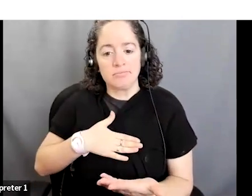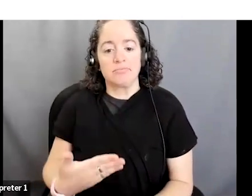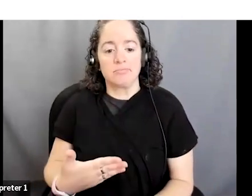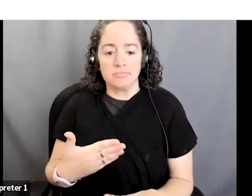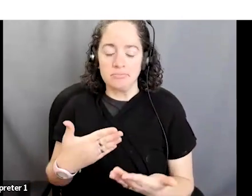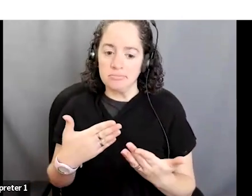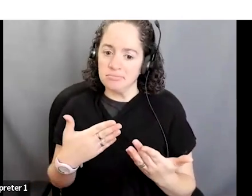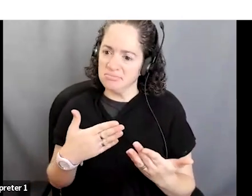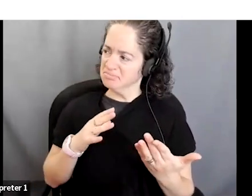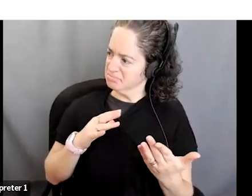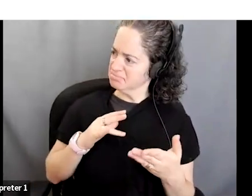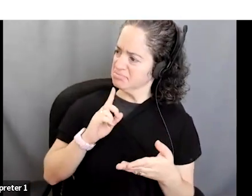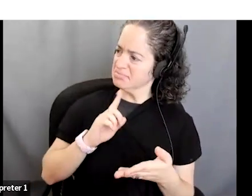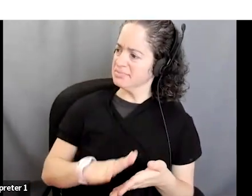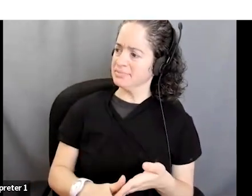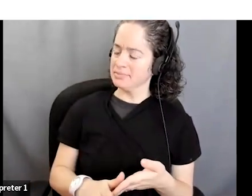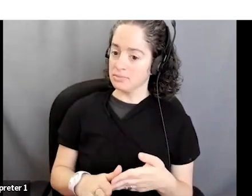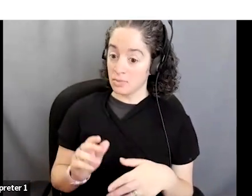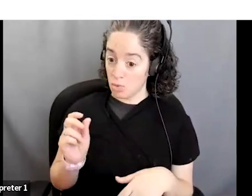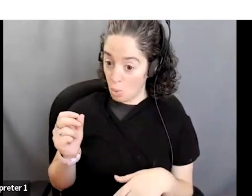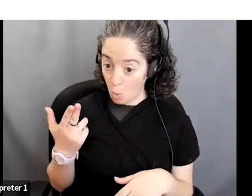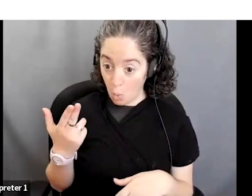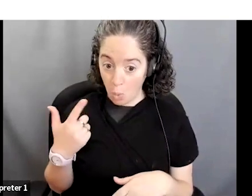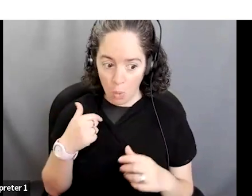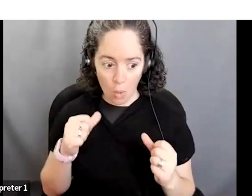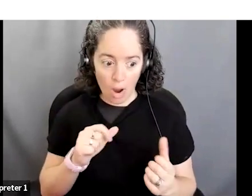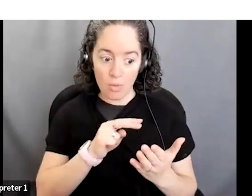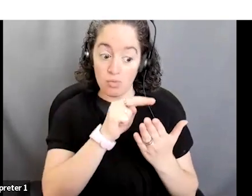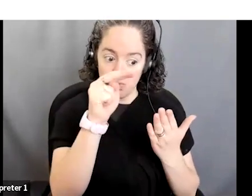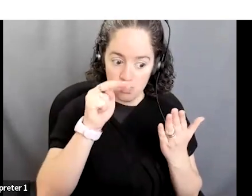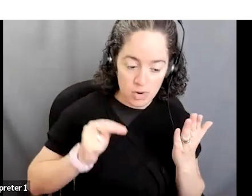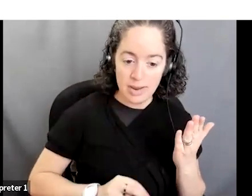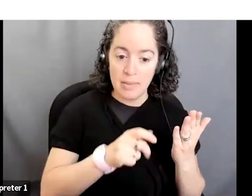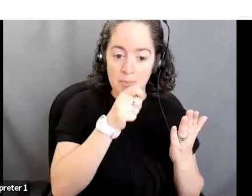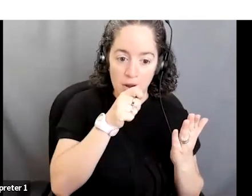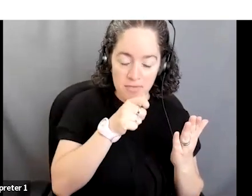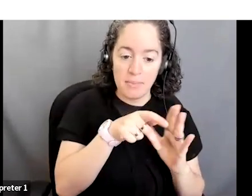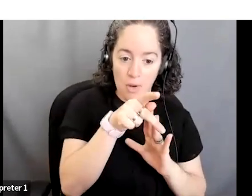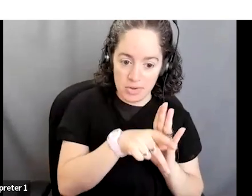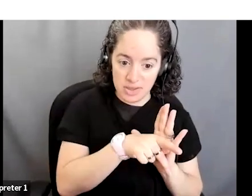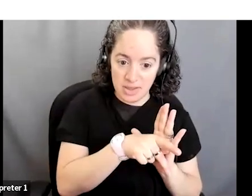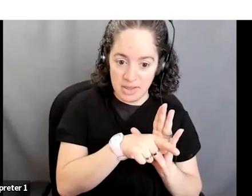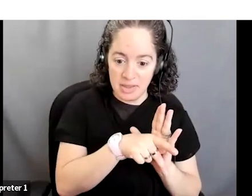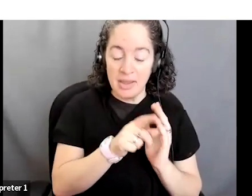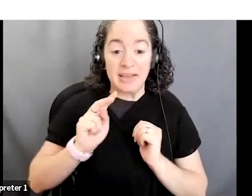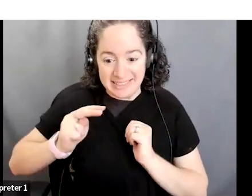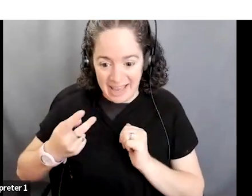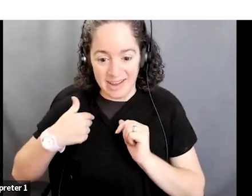Like, "Oh, I could actually read the privacy policy before I have to think about consenting to it. That's pleasant."